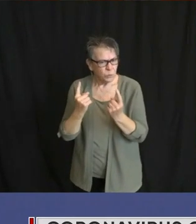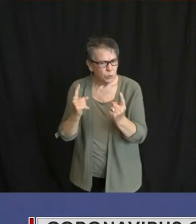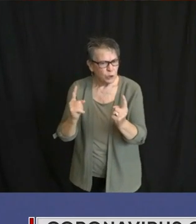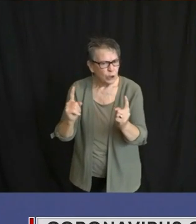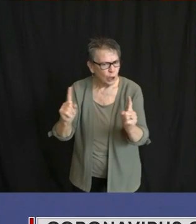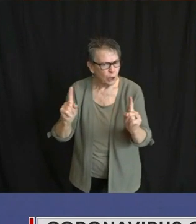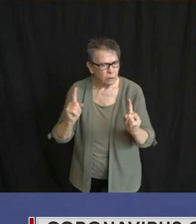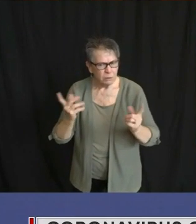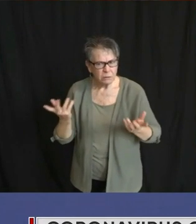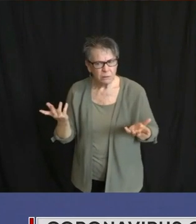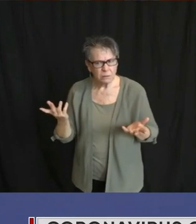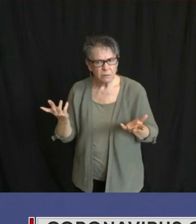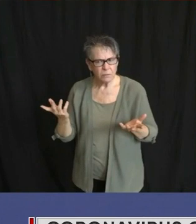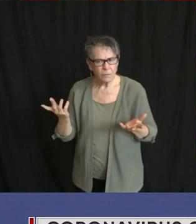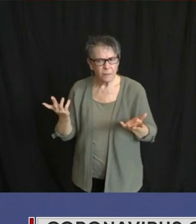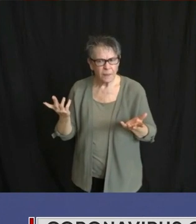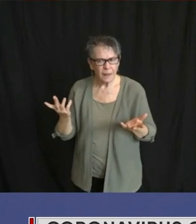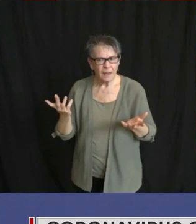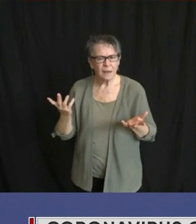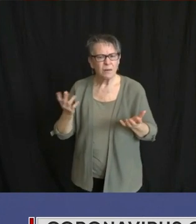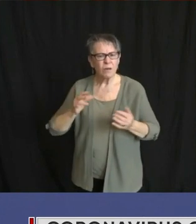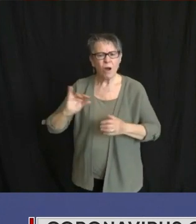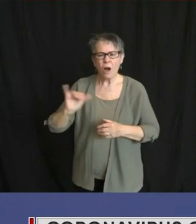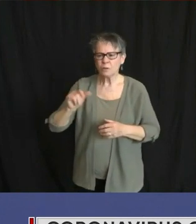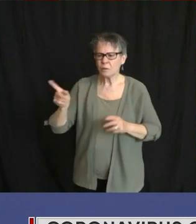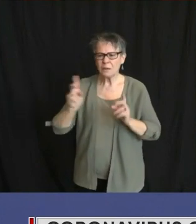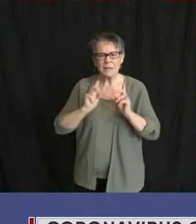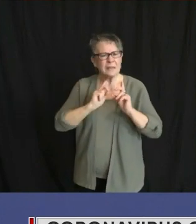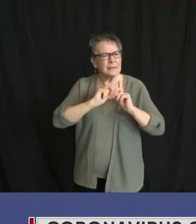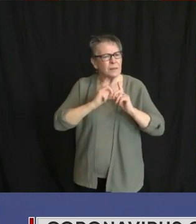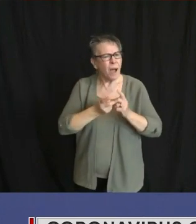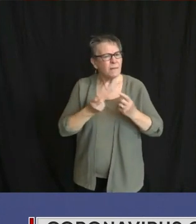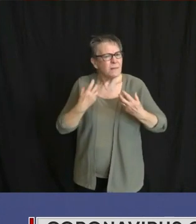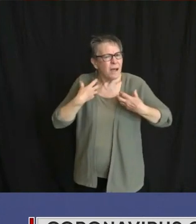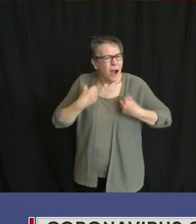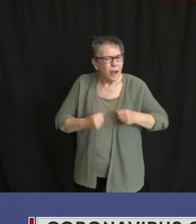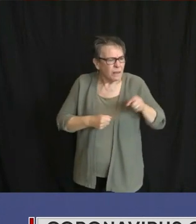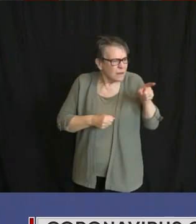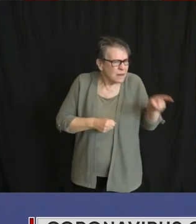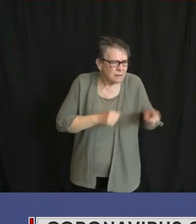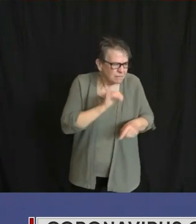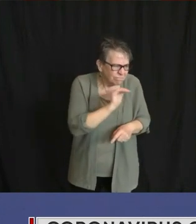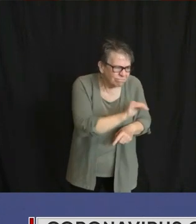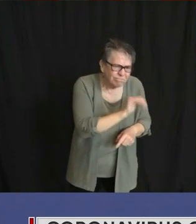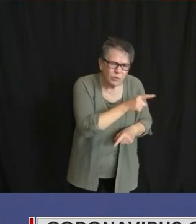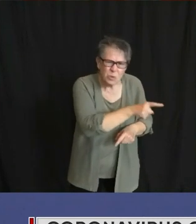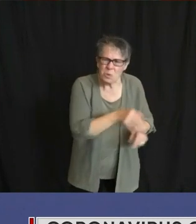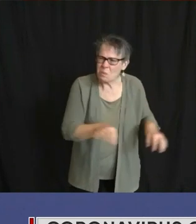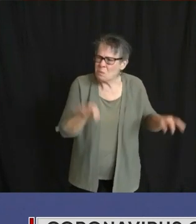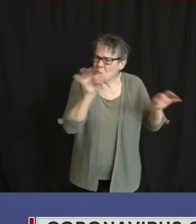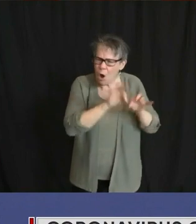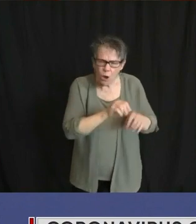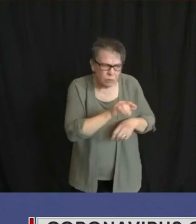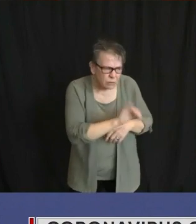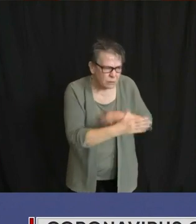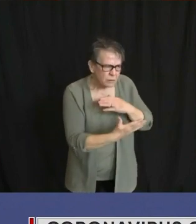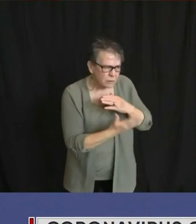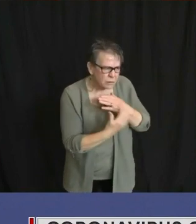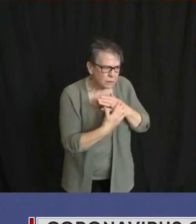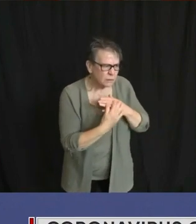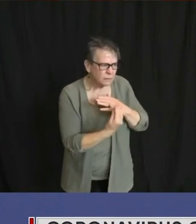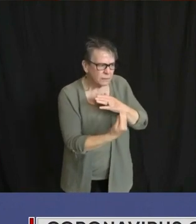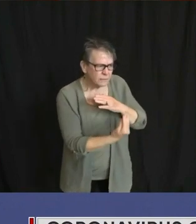SOFTER BUT VERY IMPORTANT